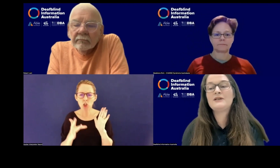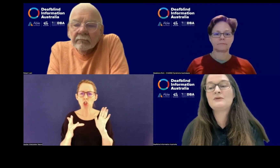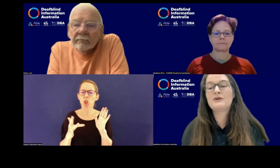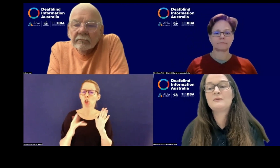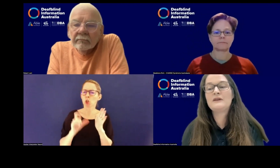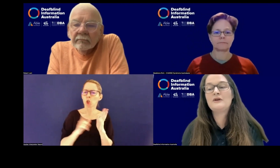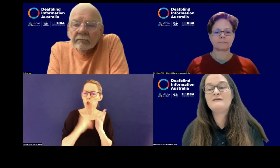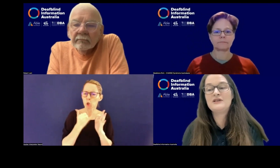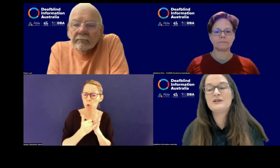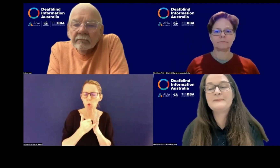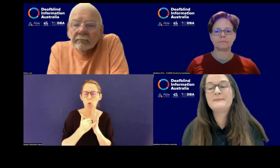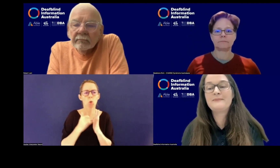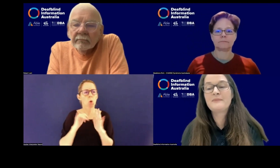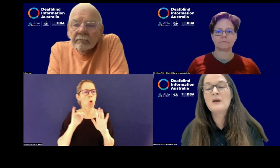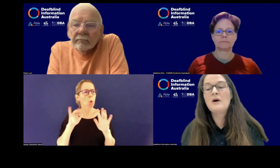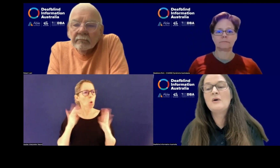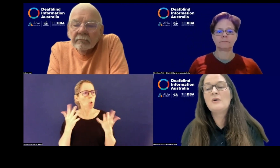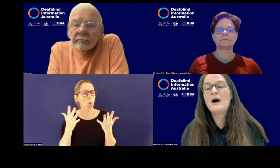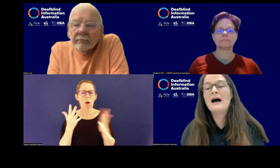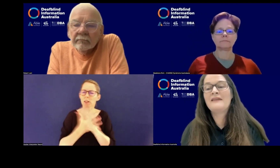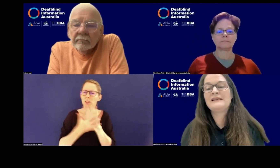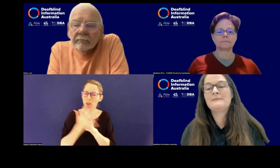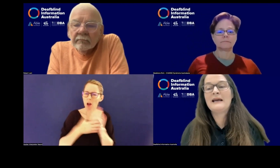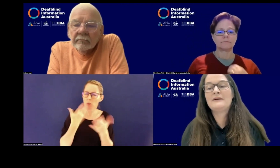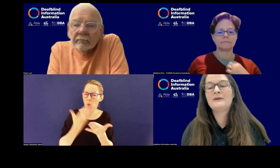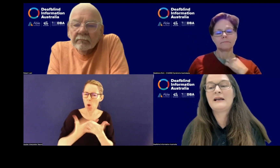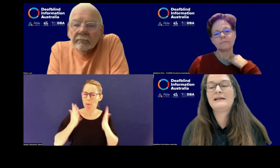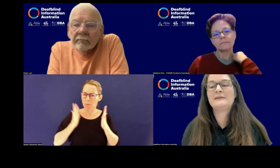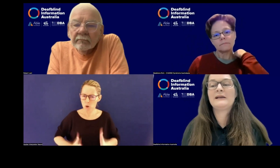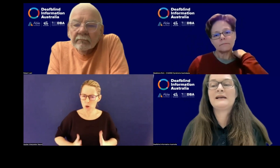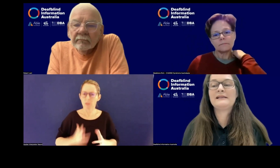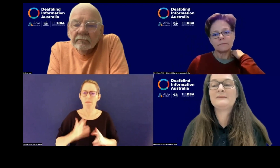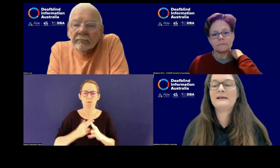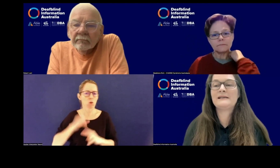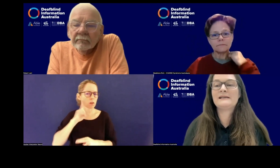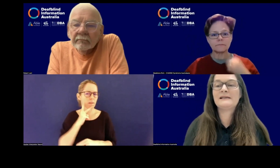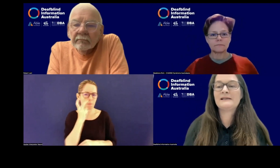children with no vision or are these made on a case-by-case basis?